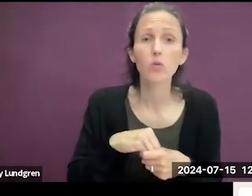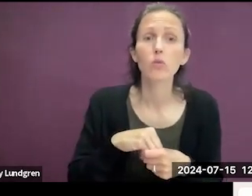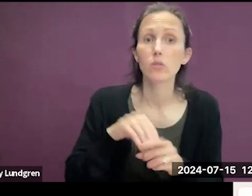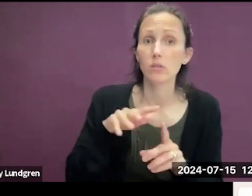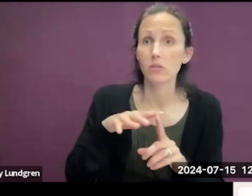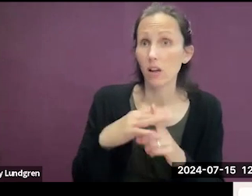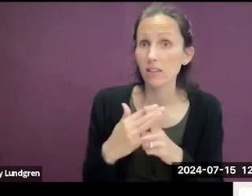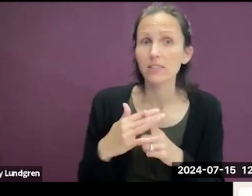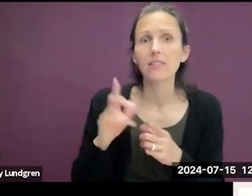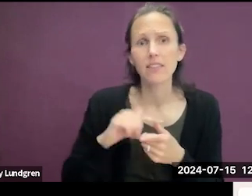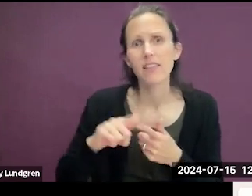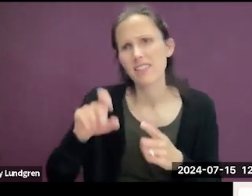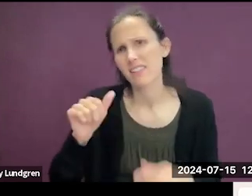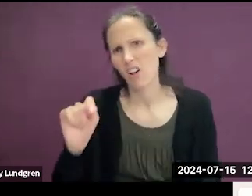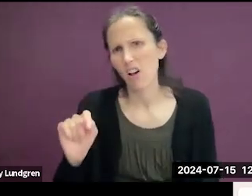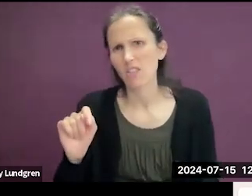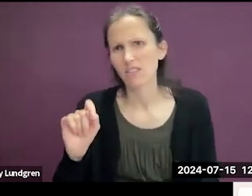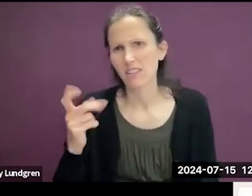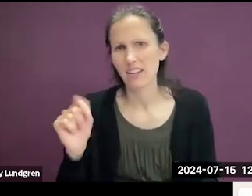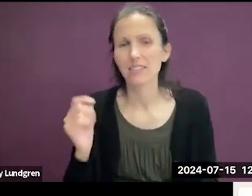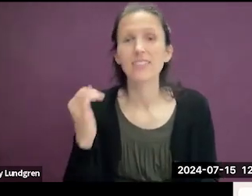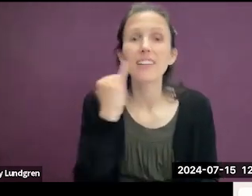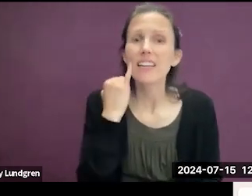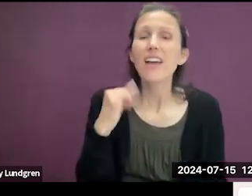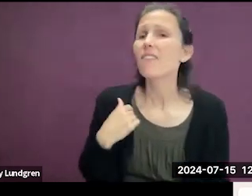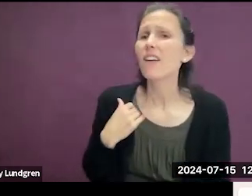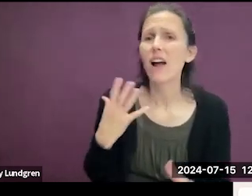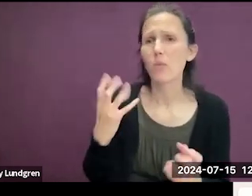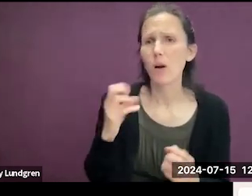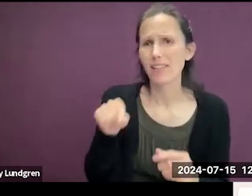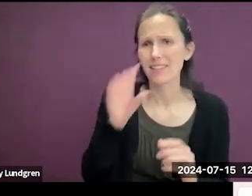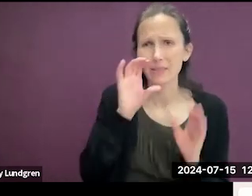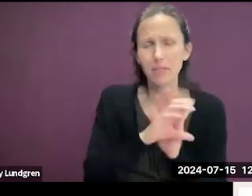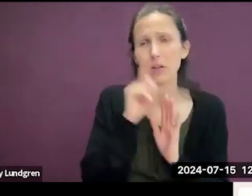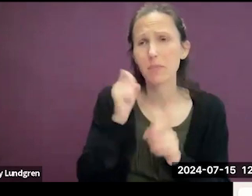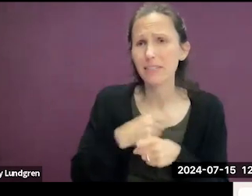because it's a fun image, it's making the slide interesting, that is simply decorative,